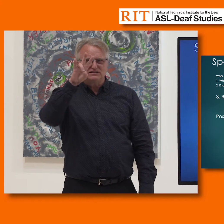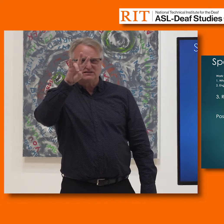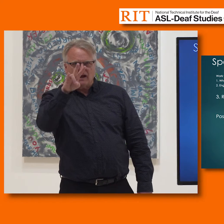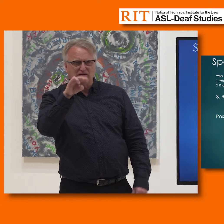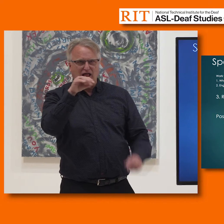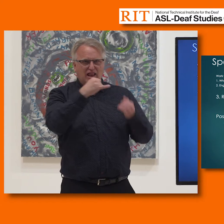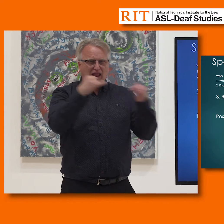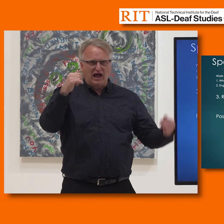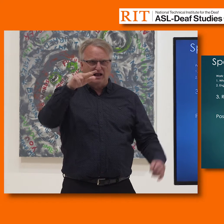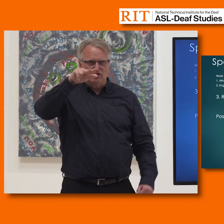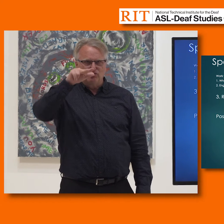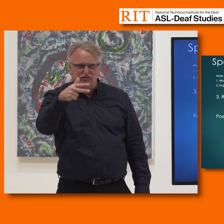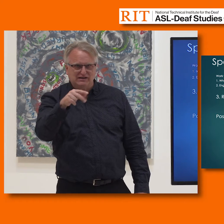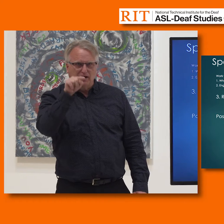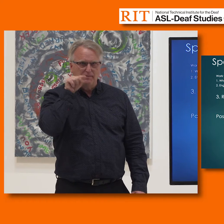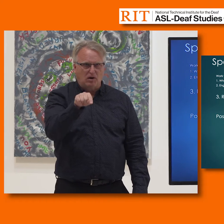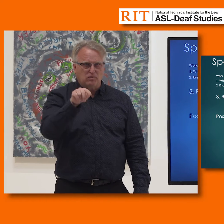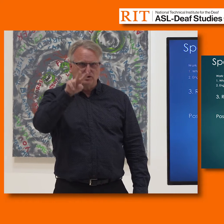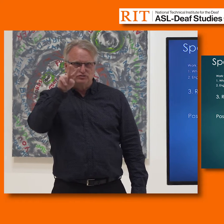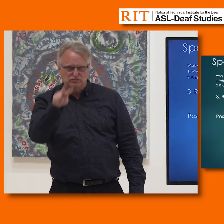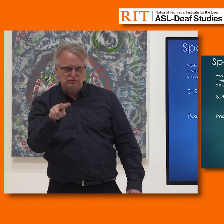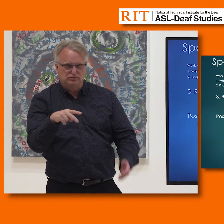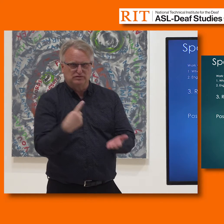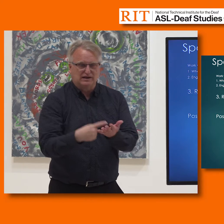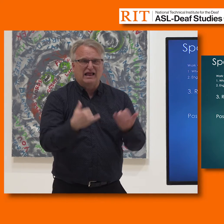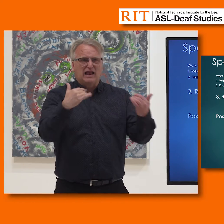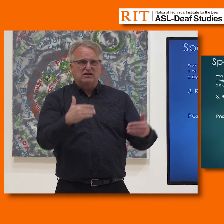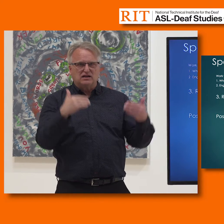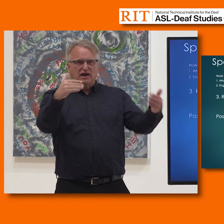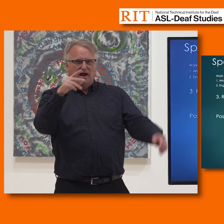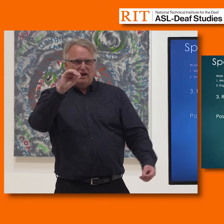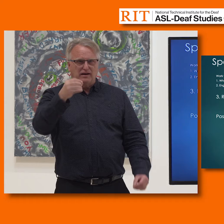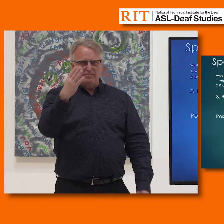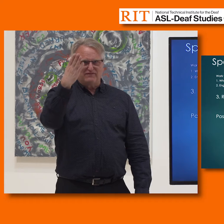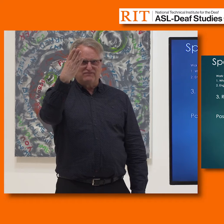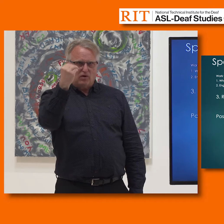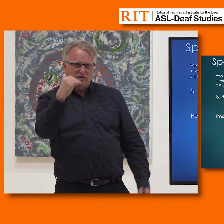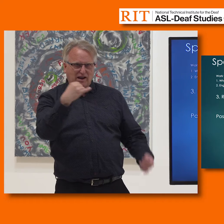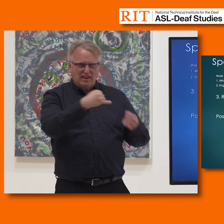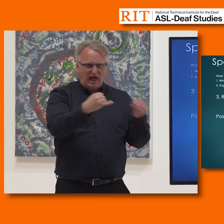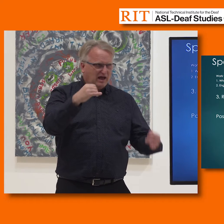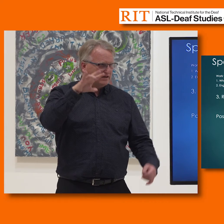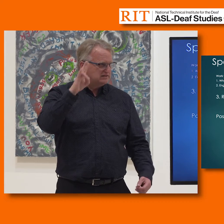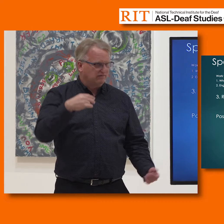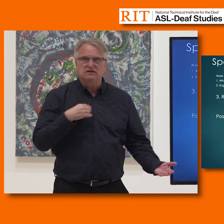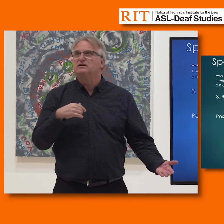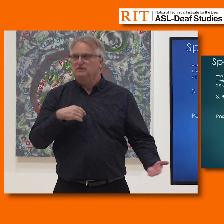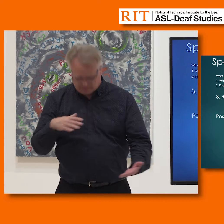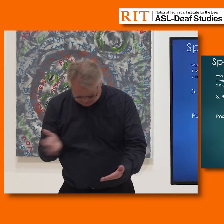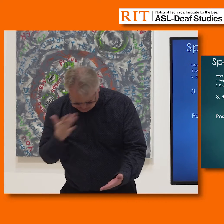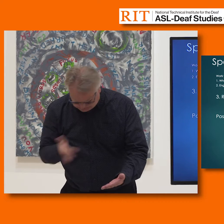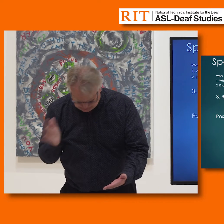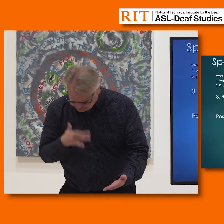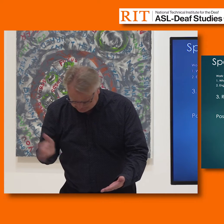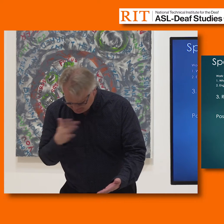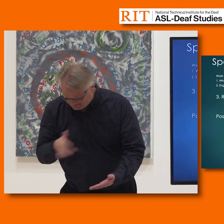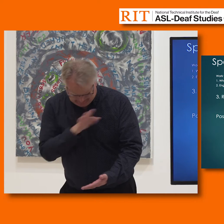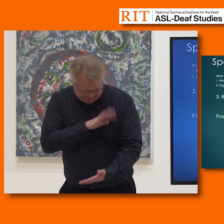This looks like in a training where you've got a manual and a binder and the presenter is talking about page 3, line 7